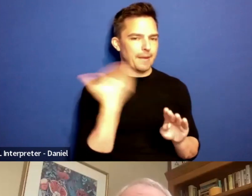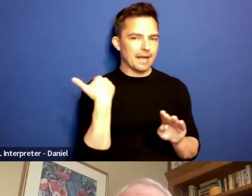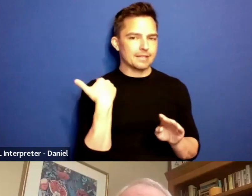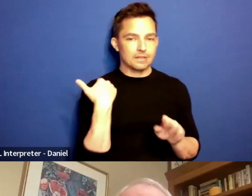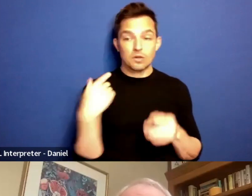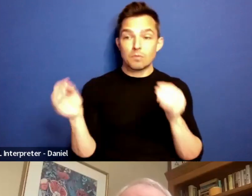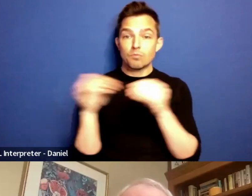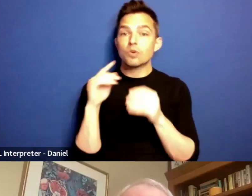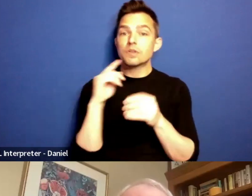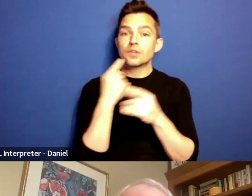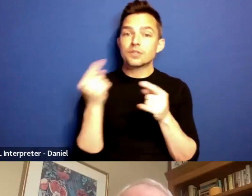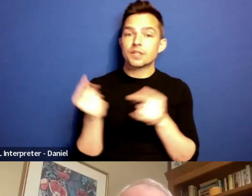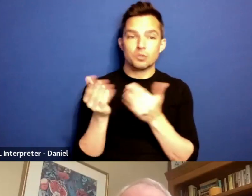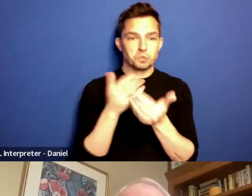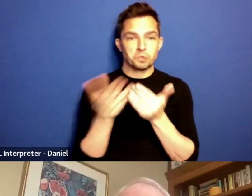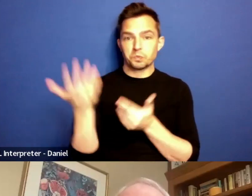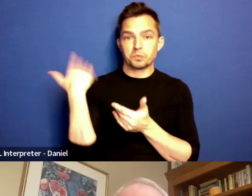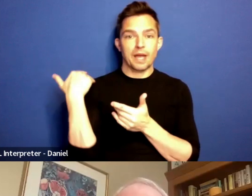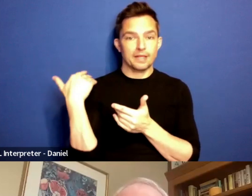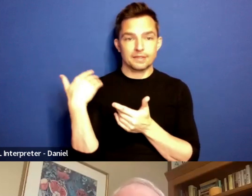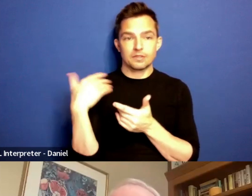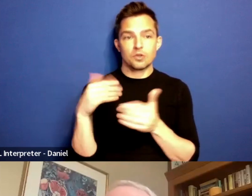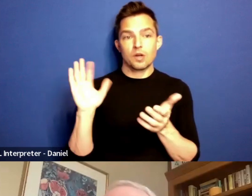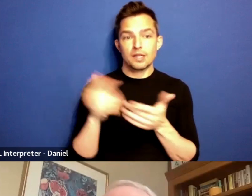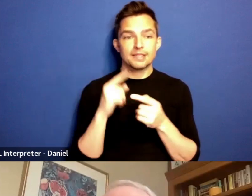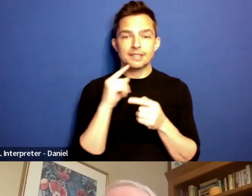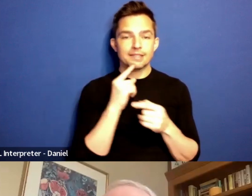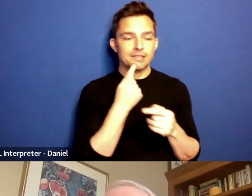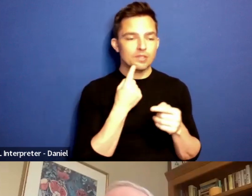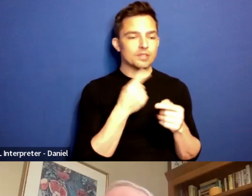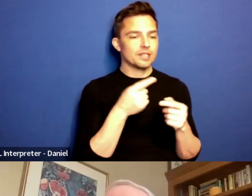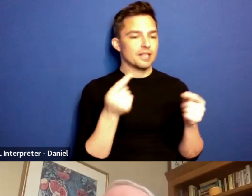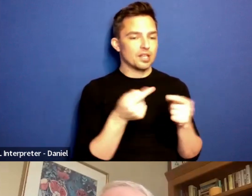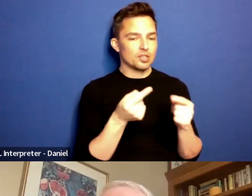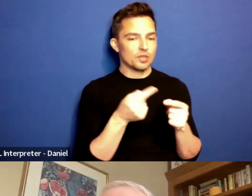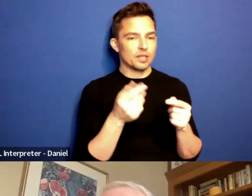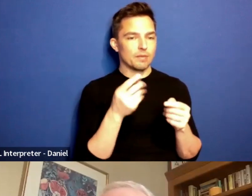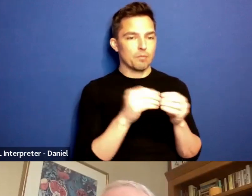injuries, even if In the past, are less severe injuries more recently are more likely to be